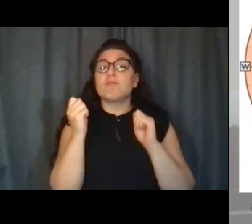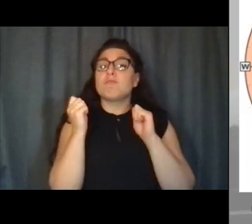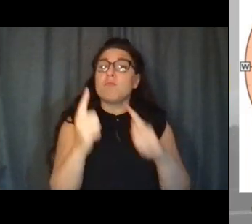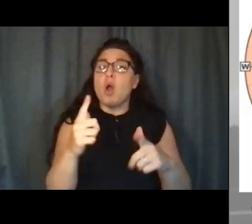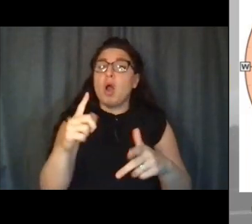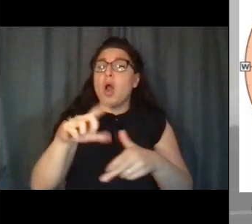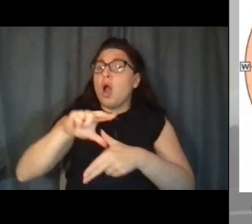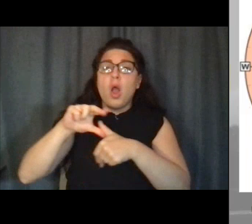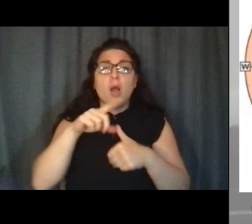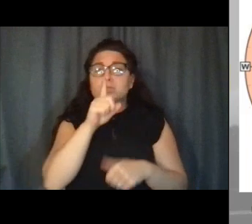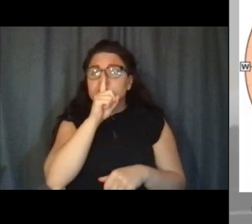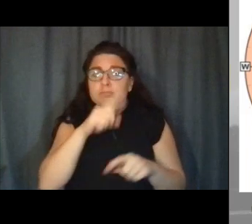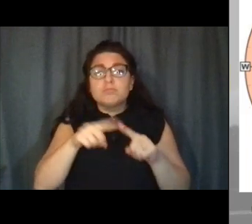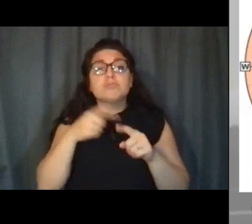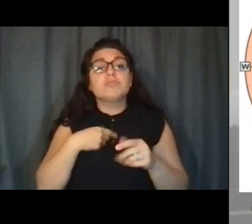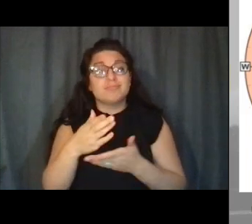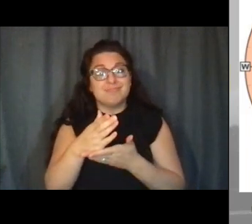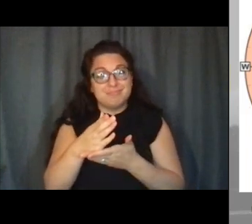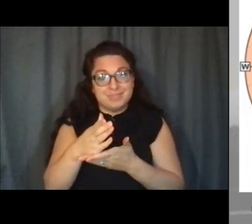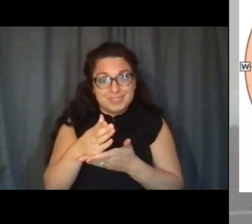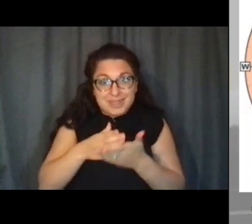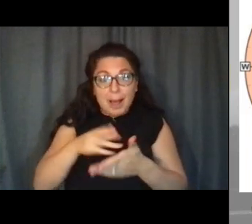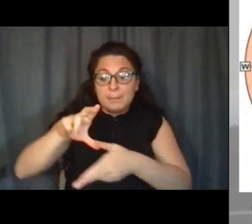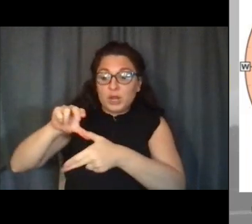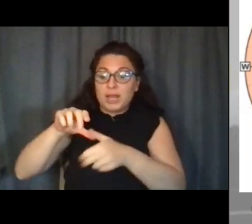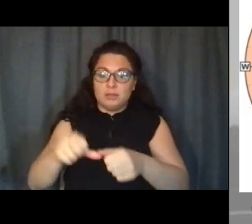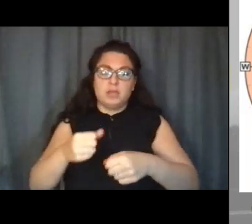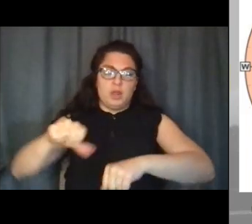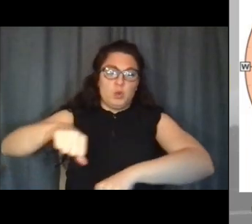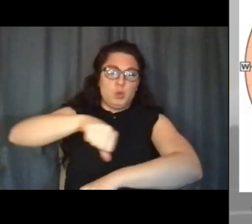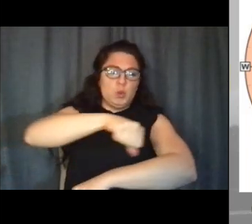but some of them can produce a lot. Hurricane Harvey, as an example,